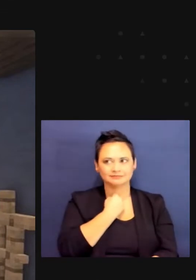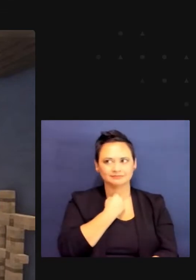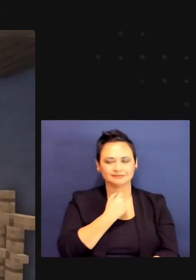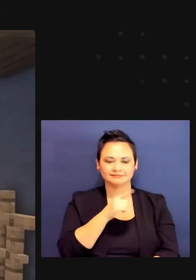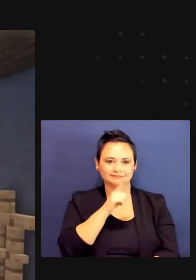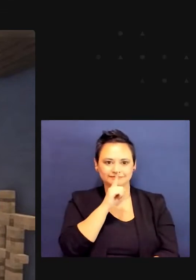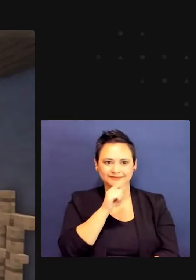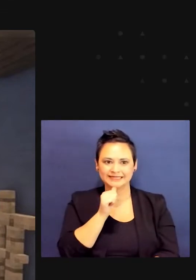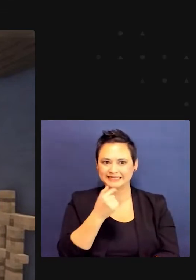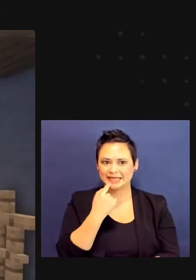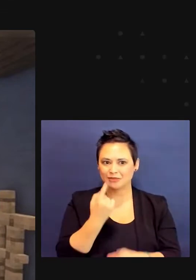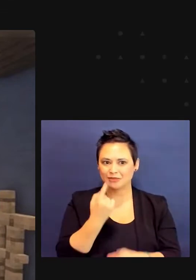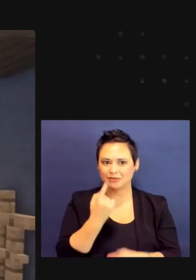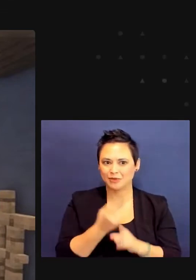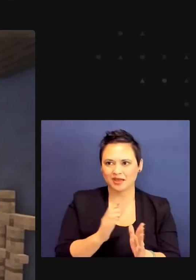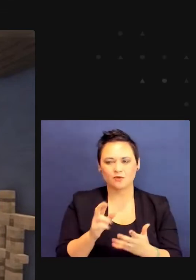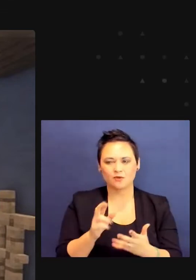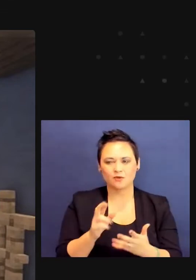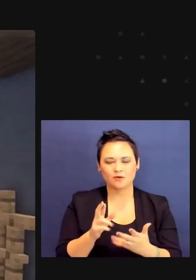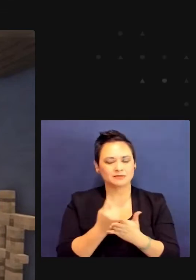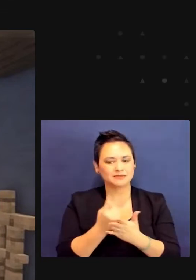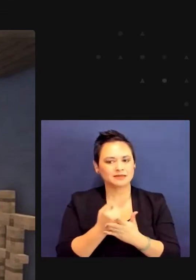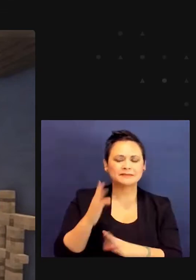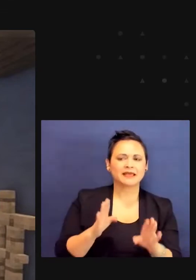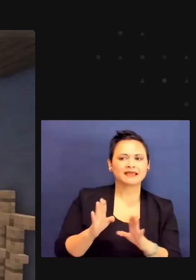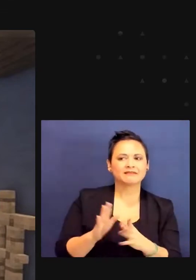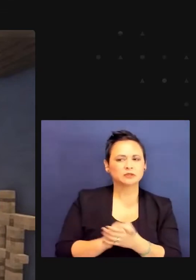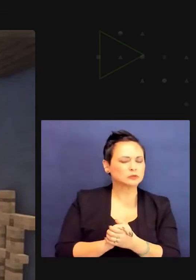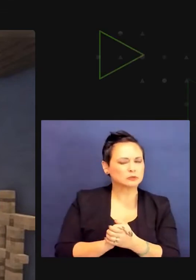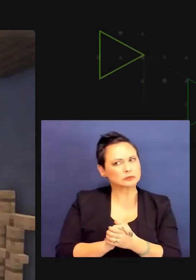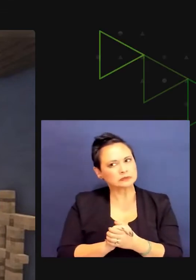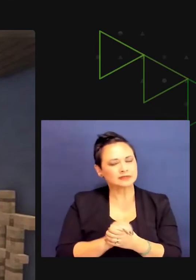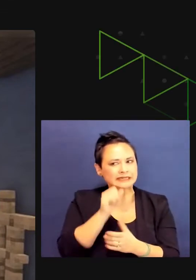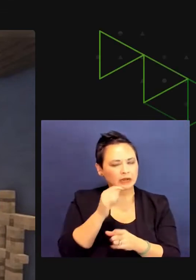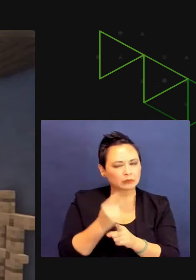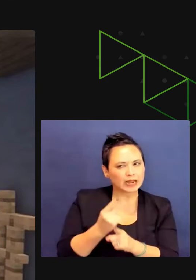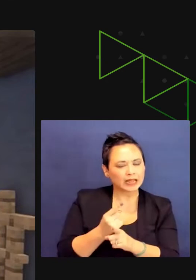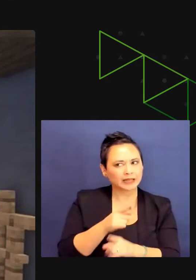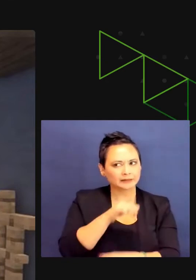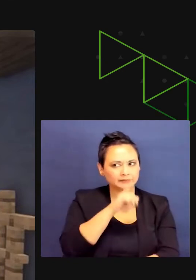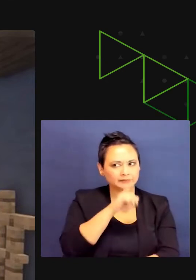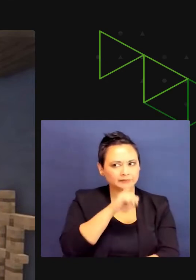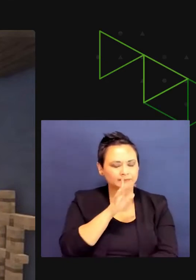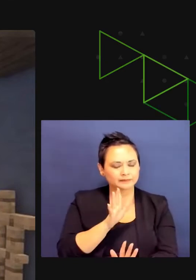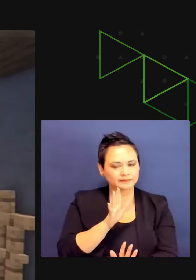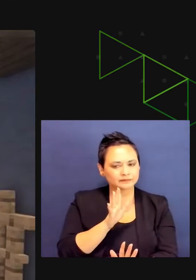that we know aren't right and we don't say anything. Our teams see all of these things and adjust their behaviors based on that.